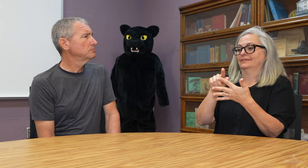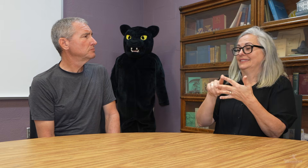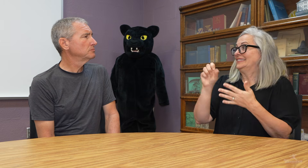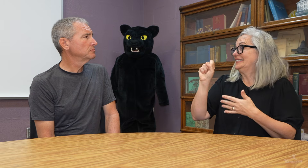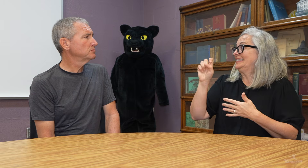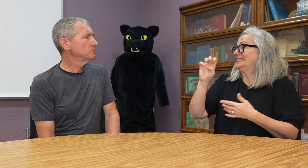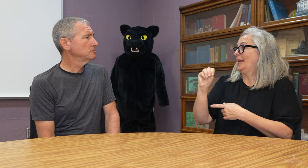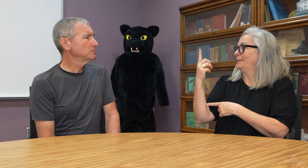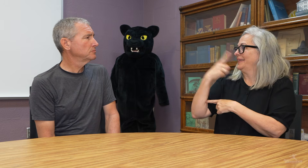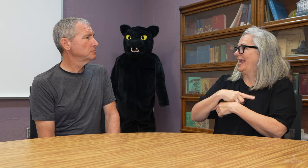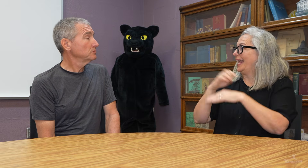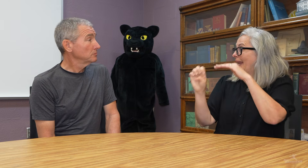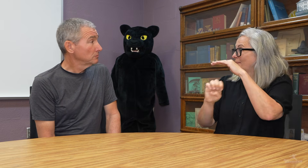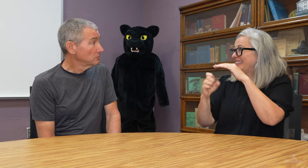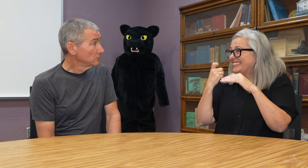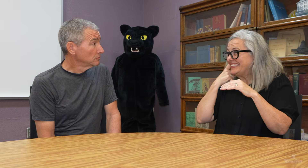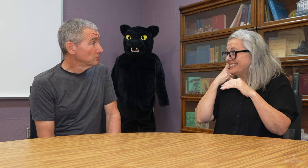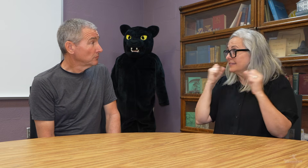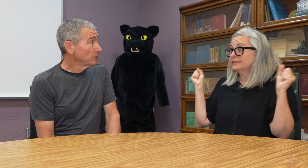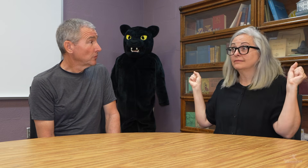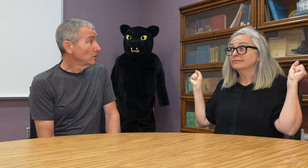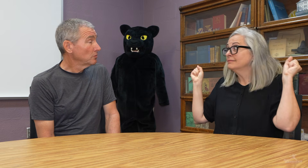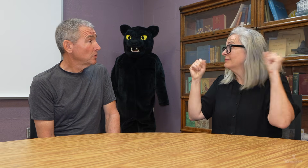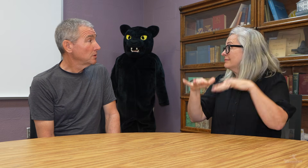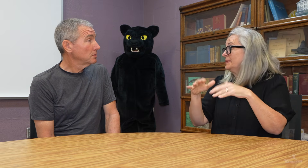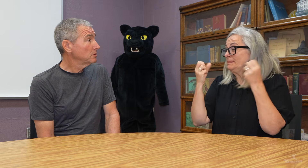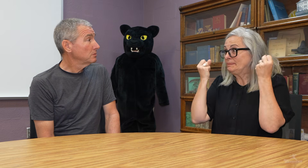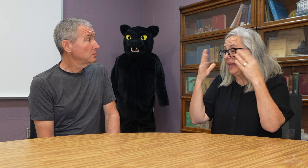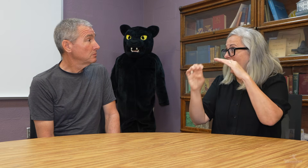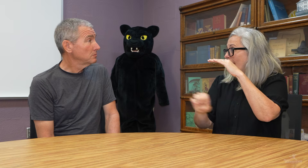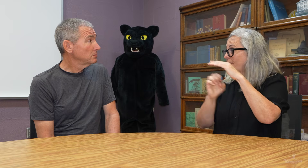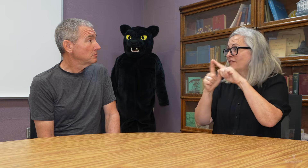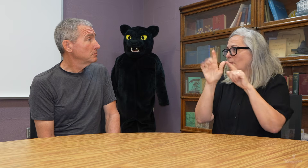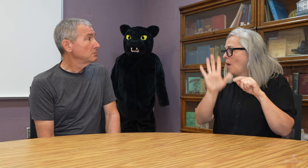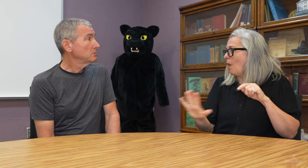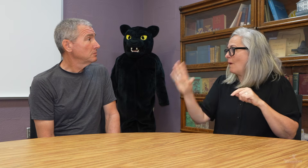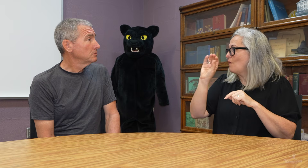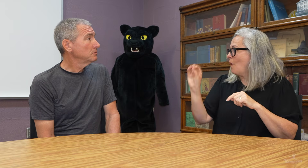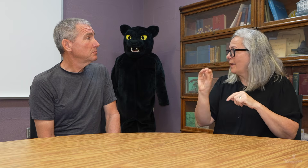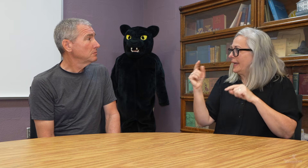and STEM Day for elementary students that just took place. It was packed with elementary students from across Oregon,